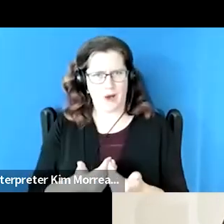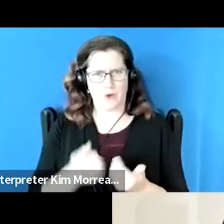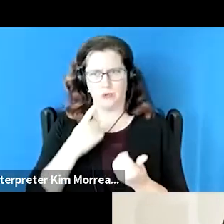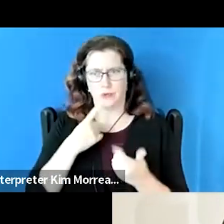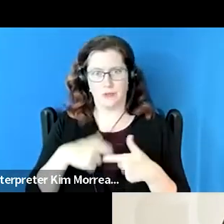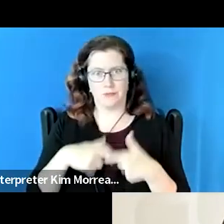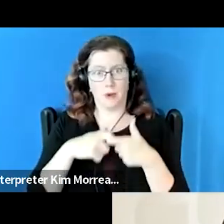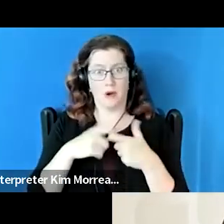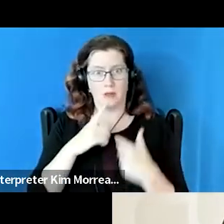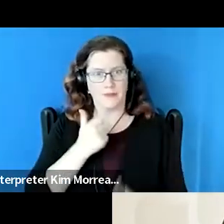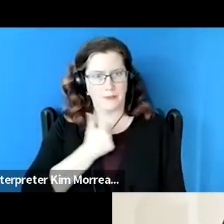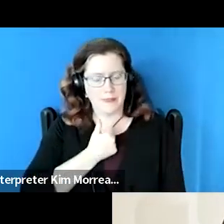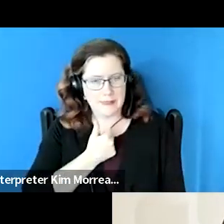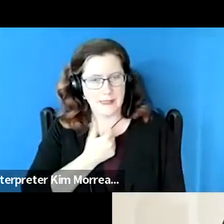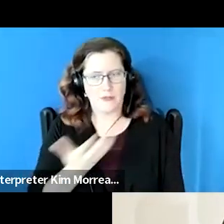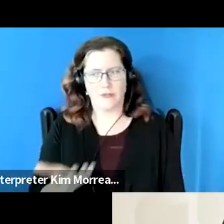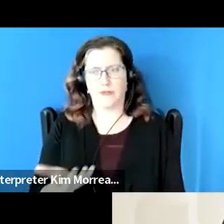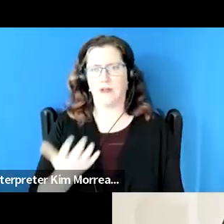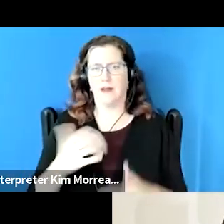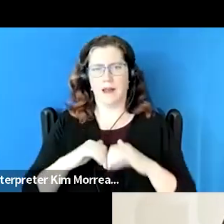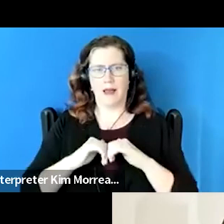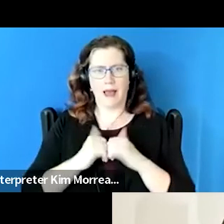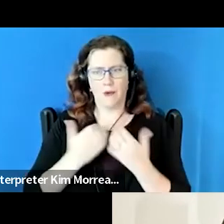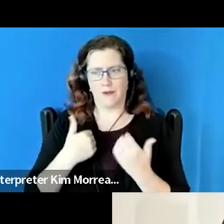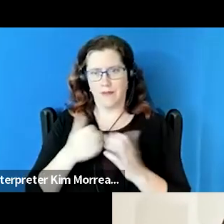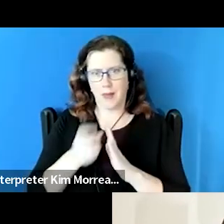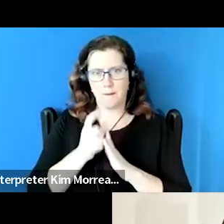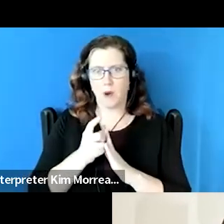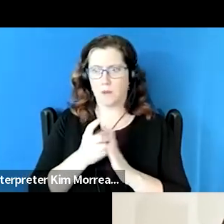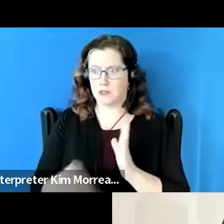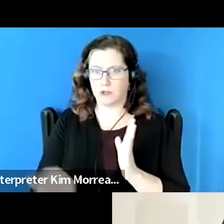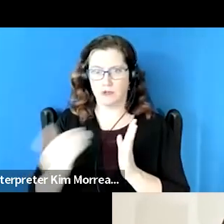How do you take a moment to recenter, refocus, relax